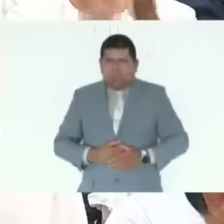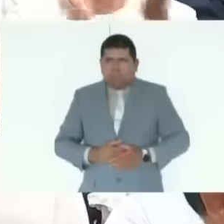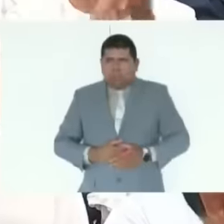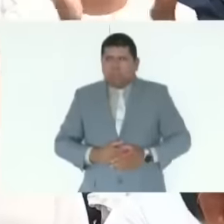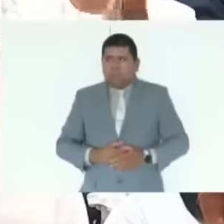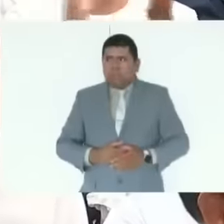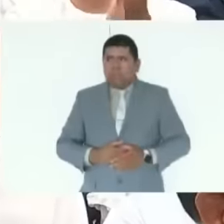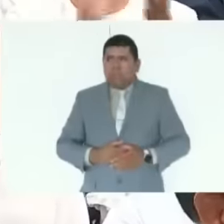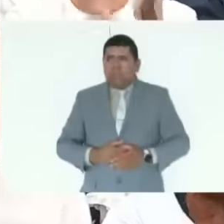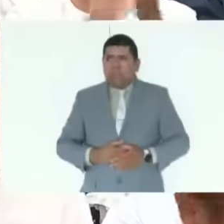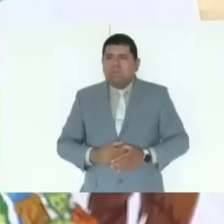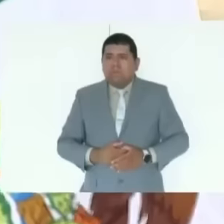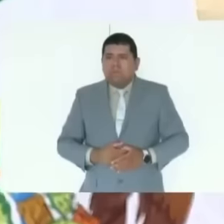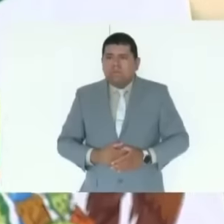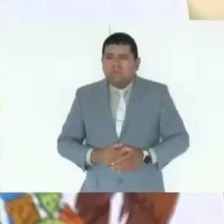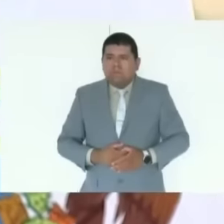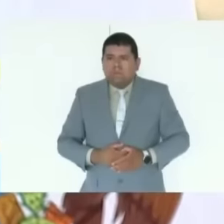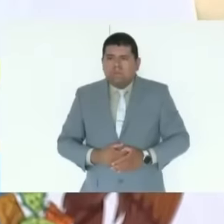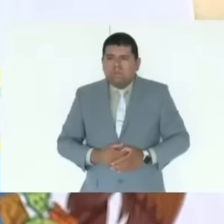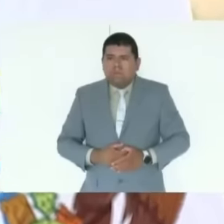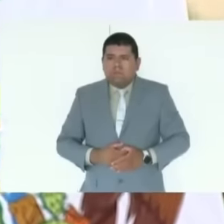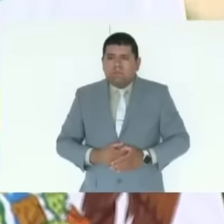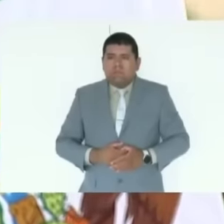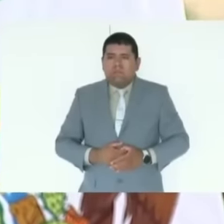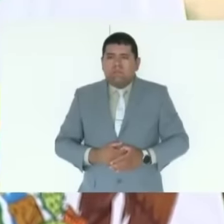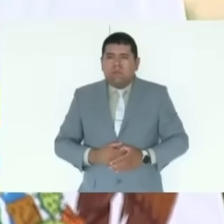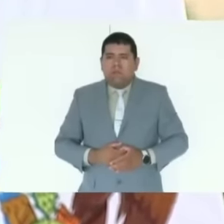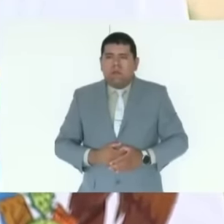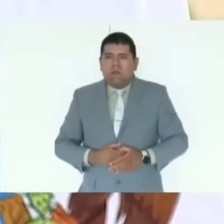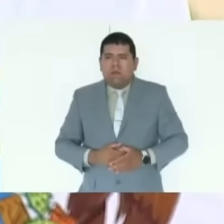lador